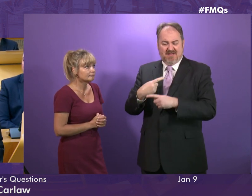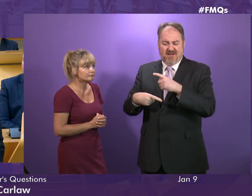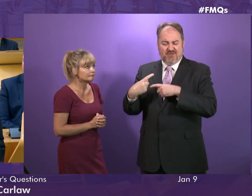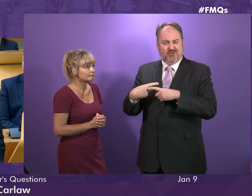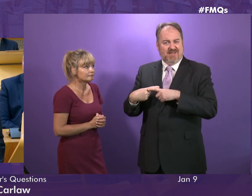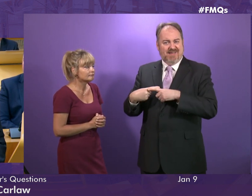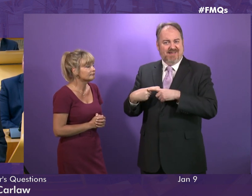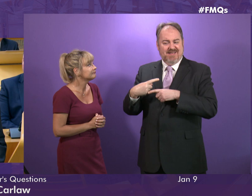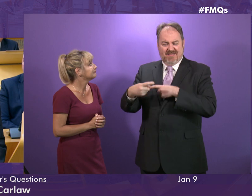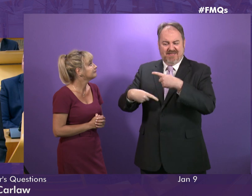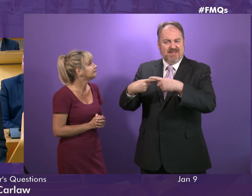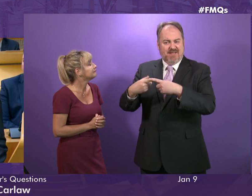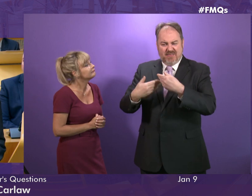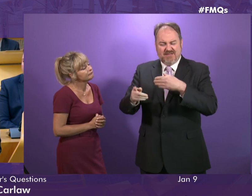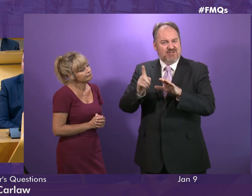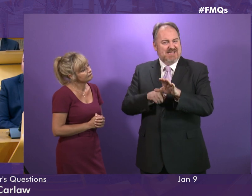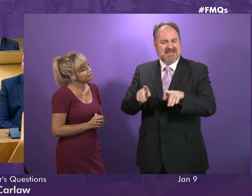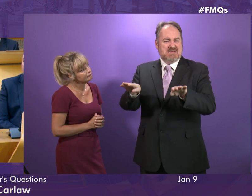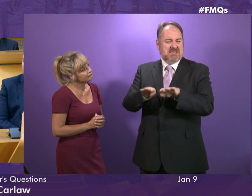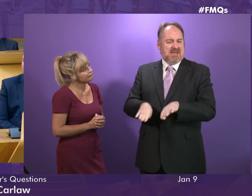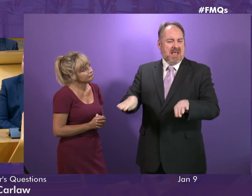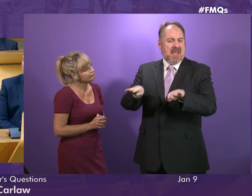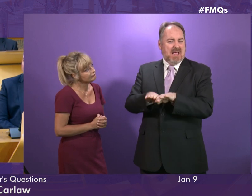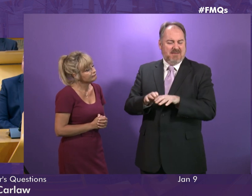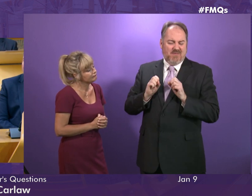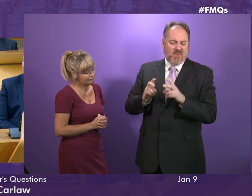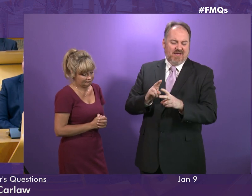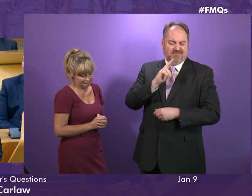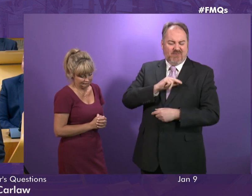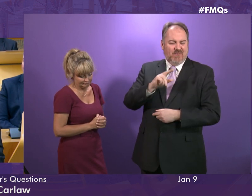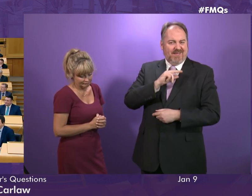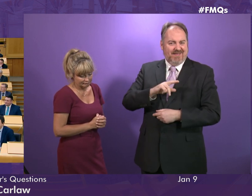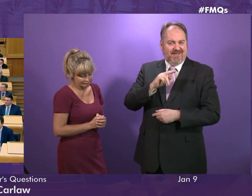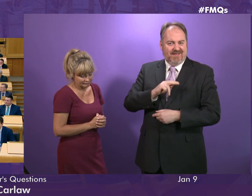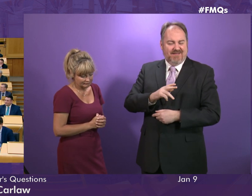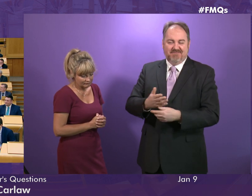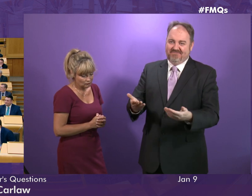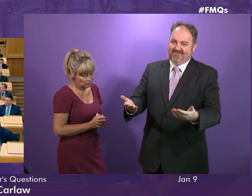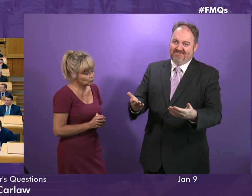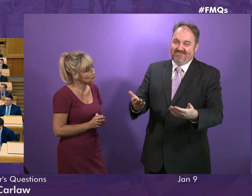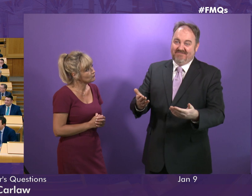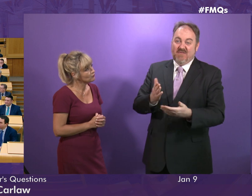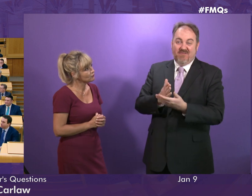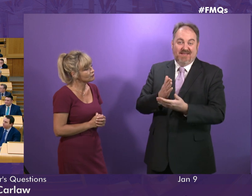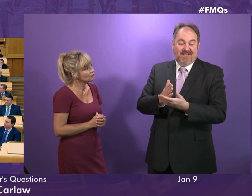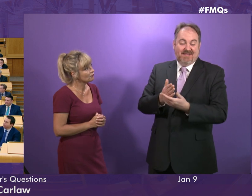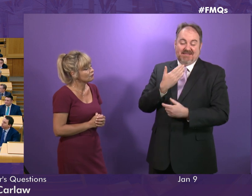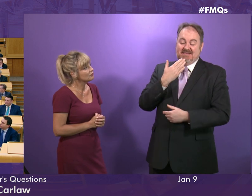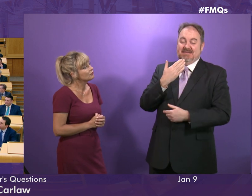that she ended the last one. It was not only the Conservatives; it seems that the whole